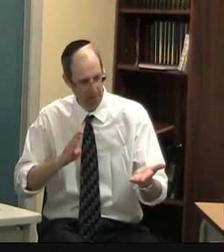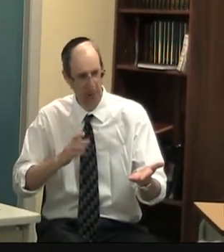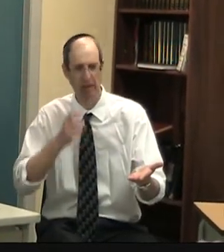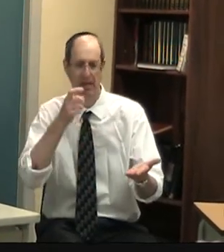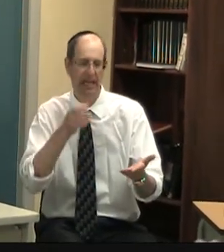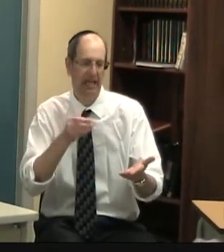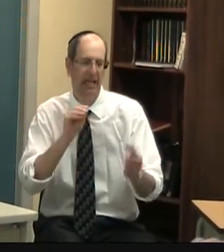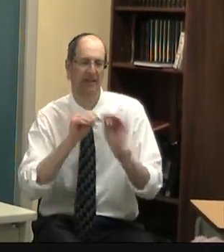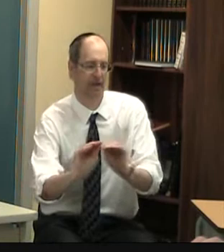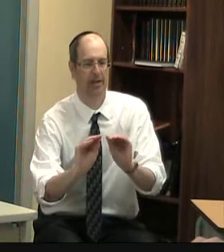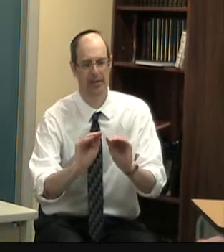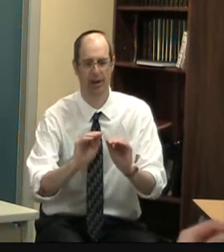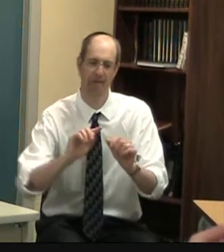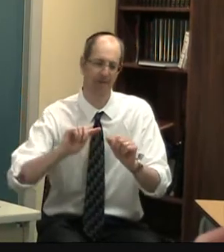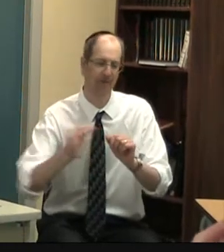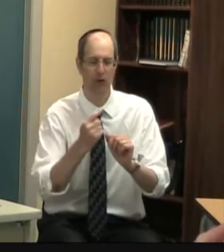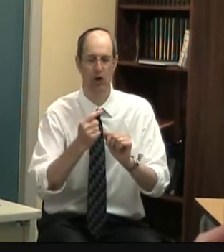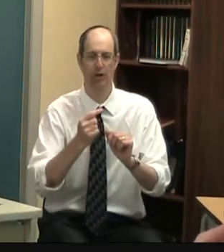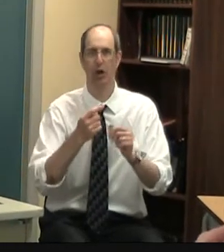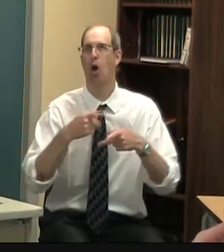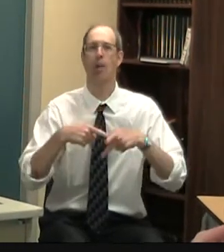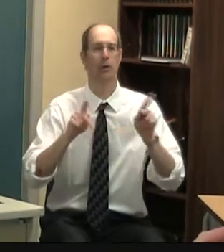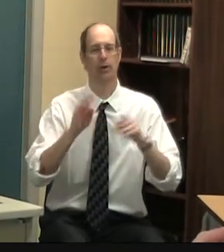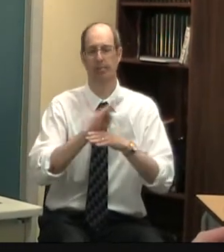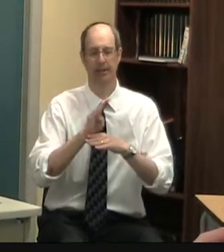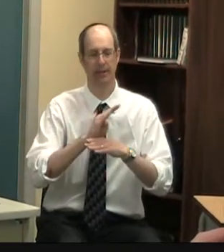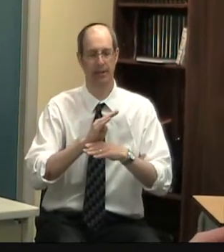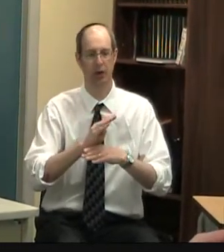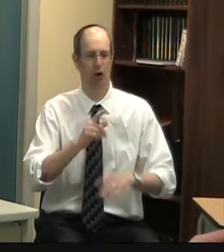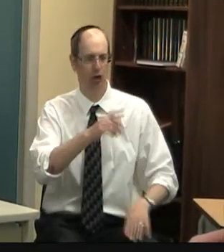opportunity the first business opportunity you have you invest in them and